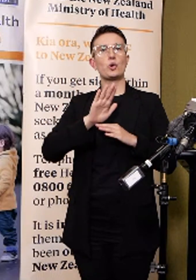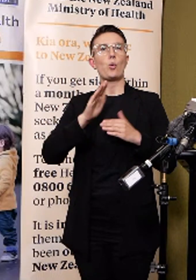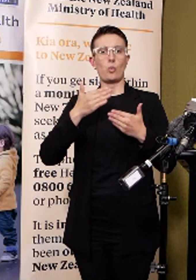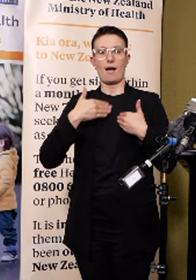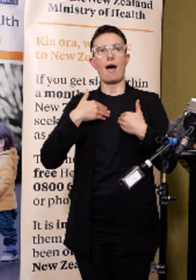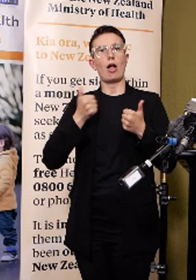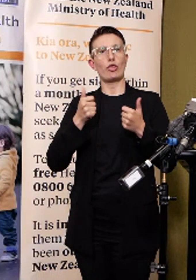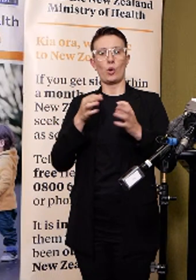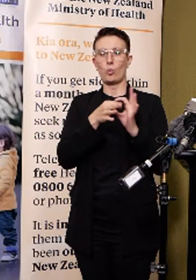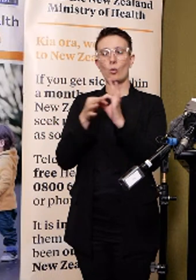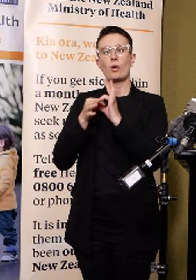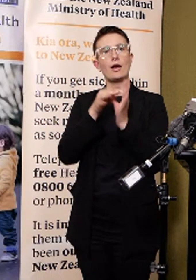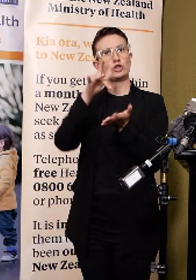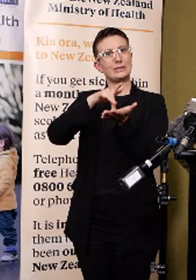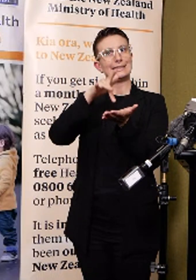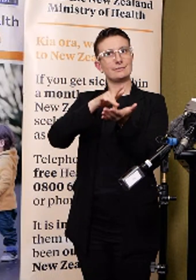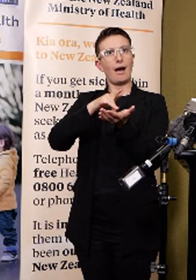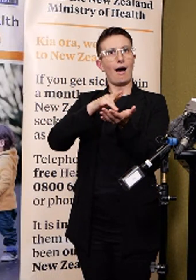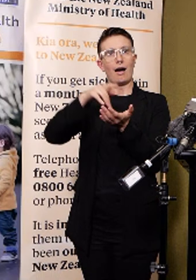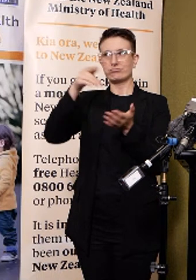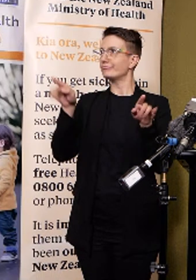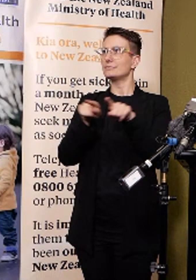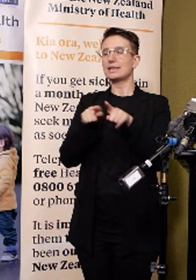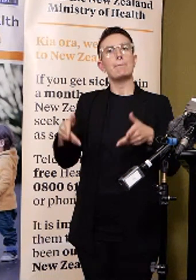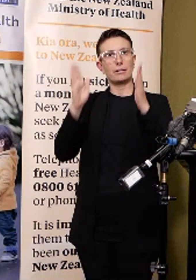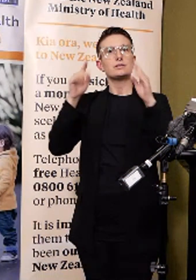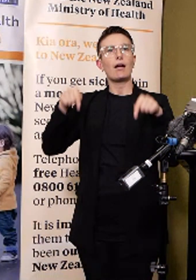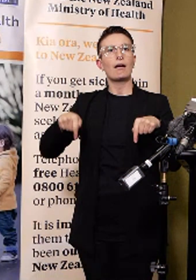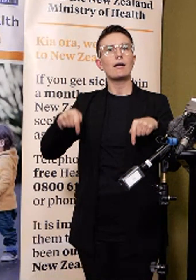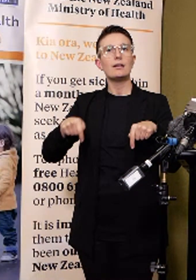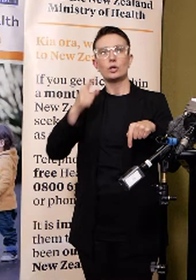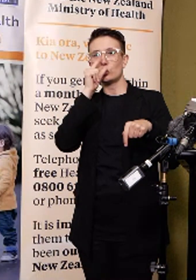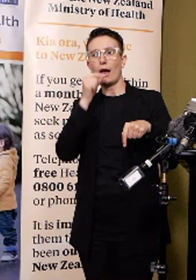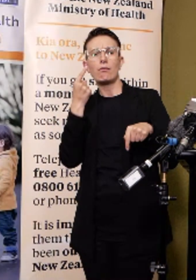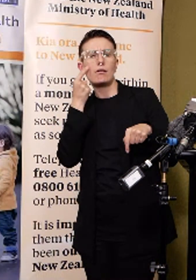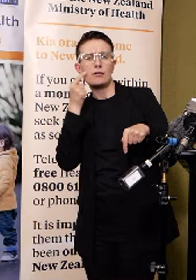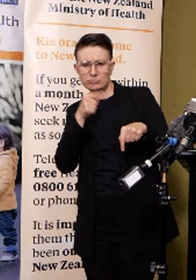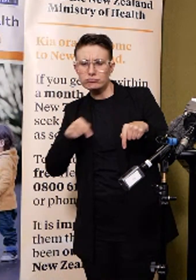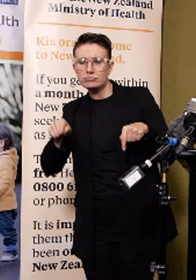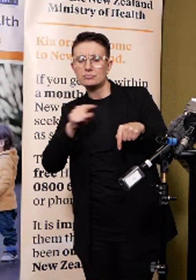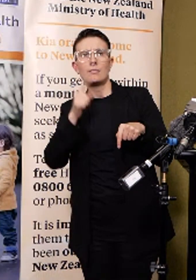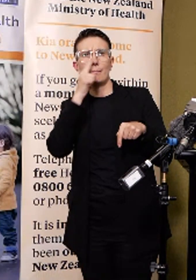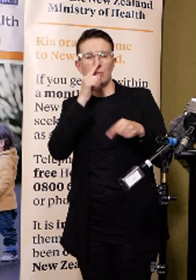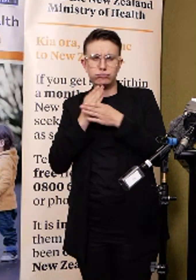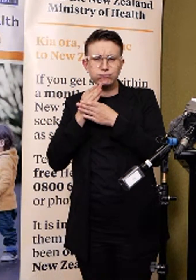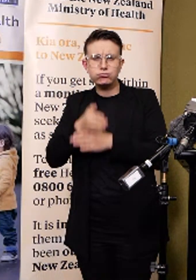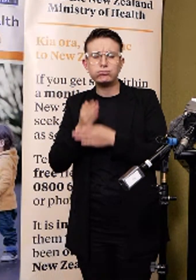and just get a feel for the intensity of the effort and work that's going on there that is leading